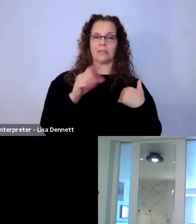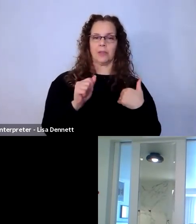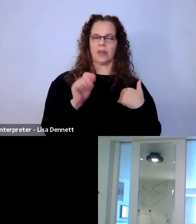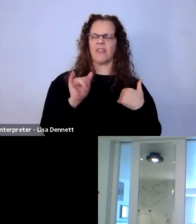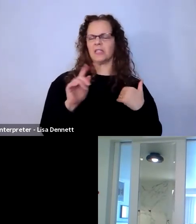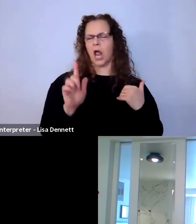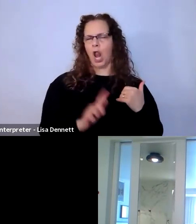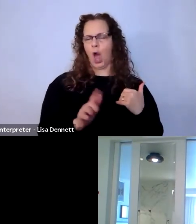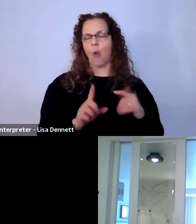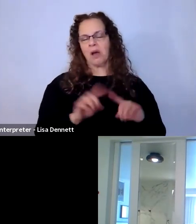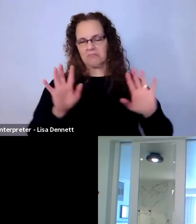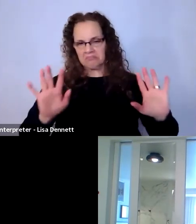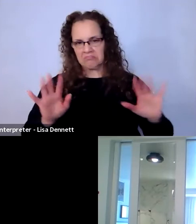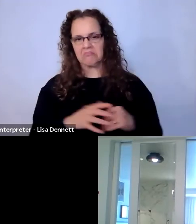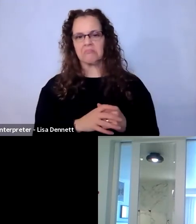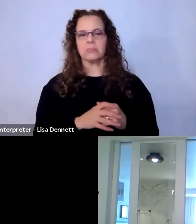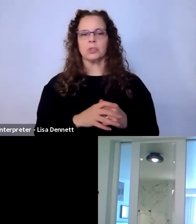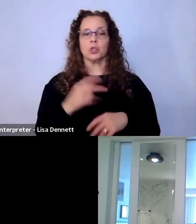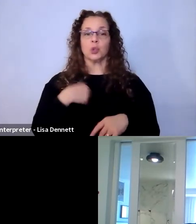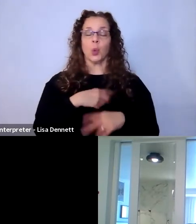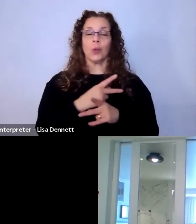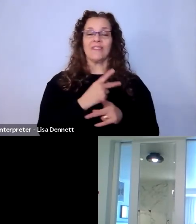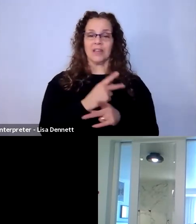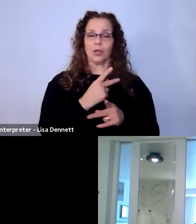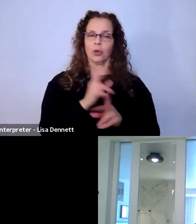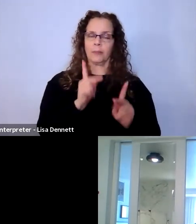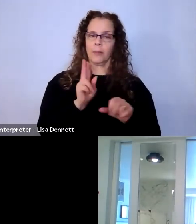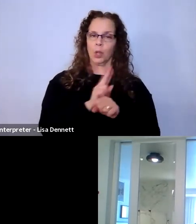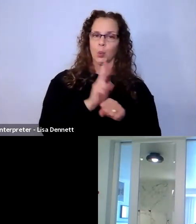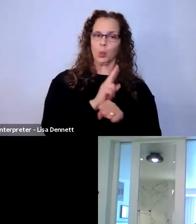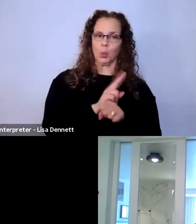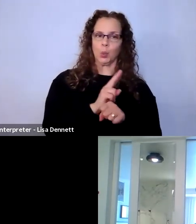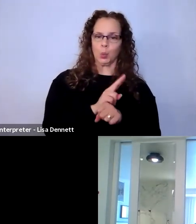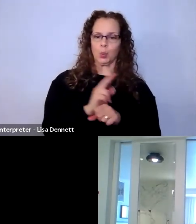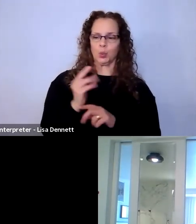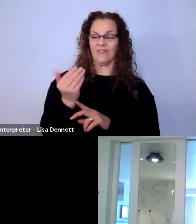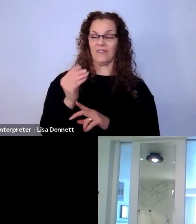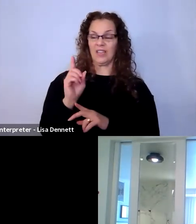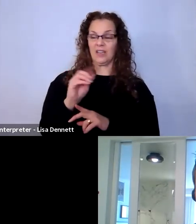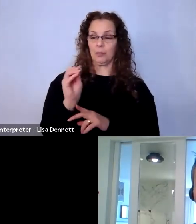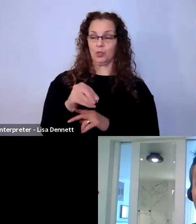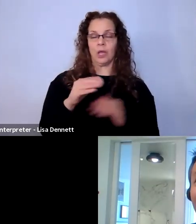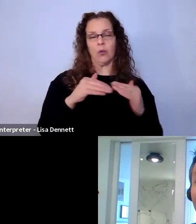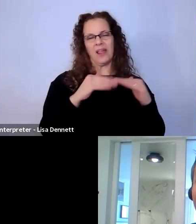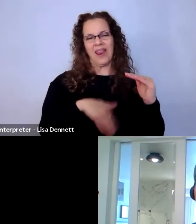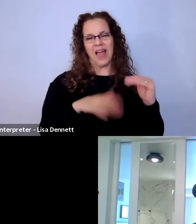People of our Members who would use the font scaling would be less than that 15% because they would go to town right because that's everyone.